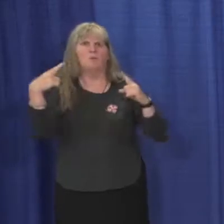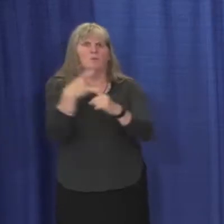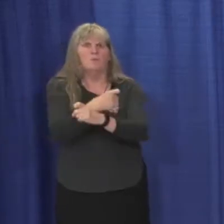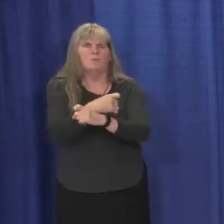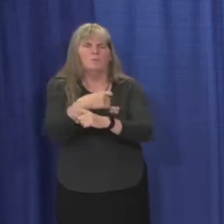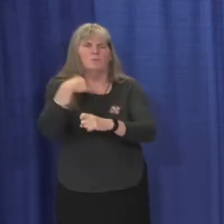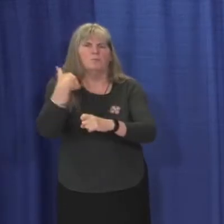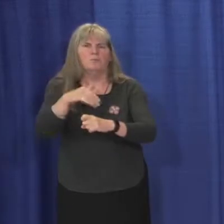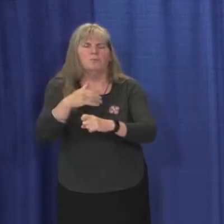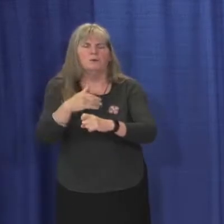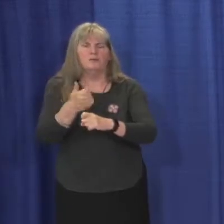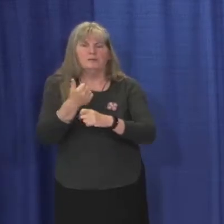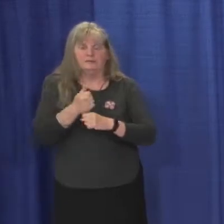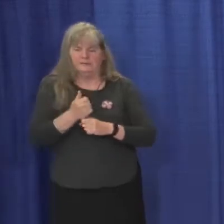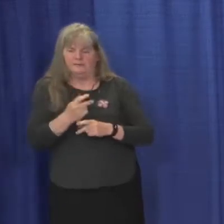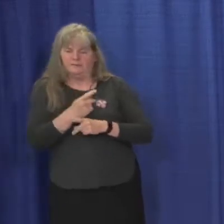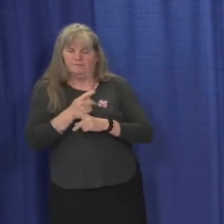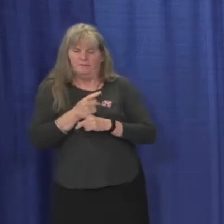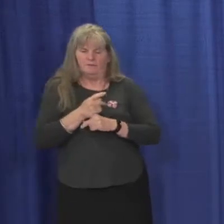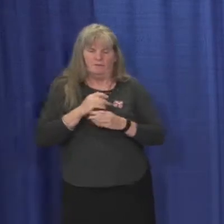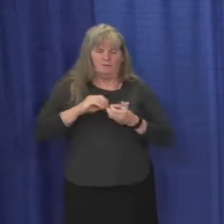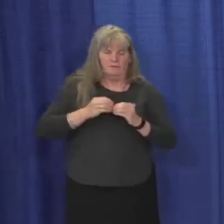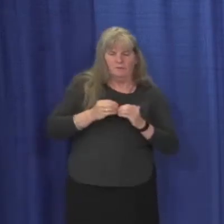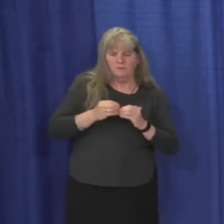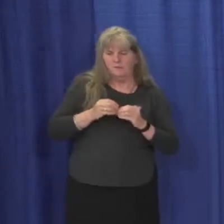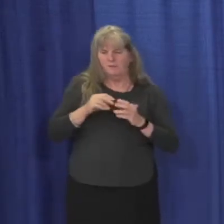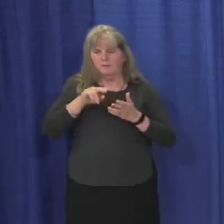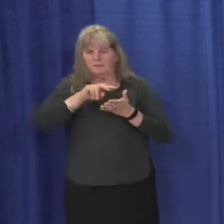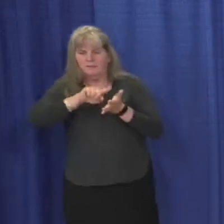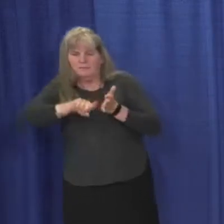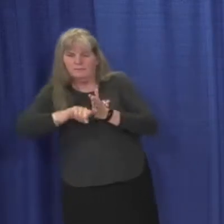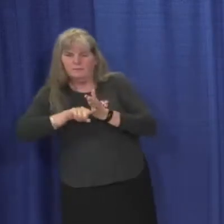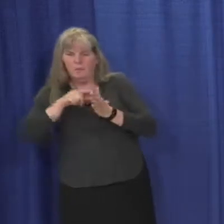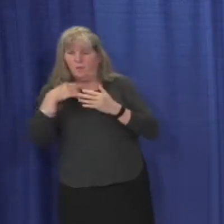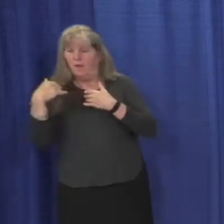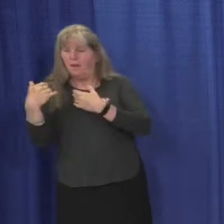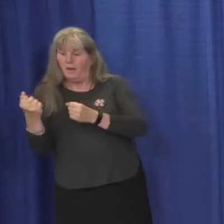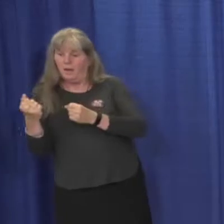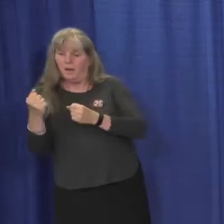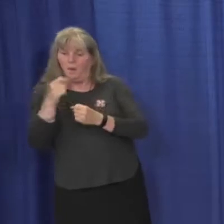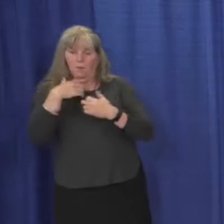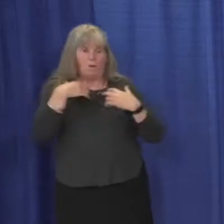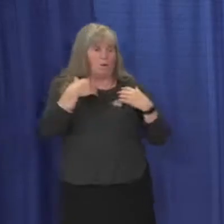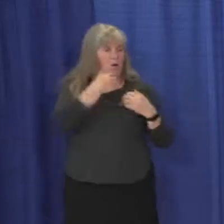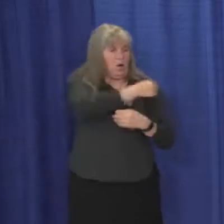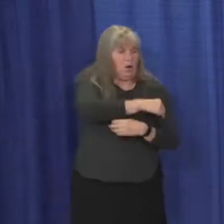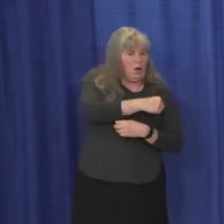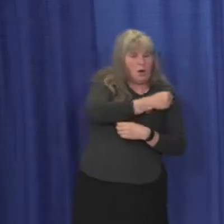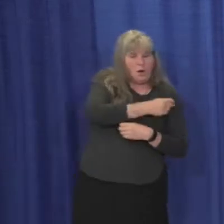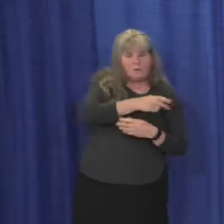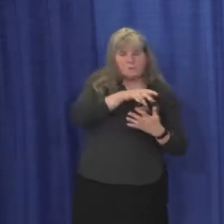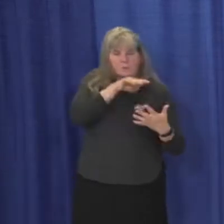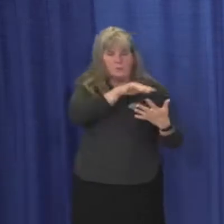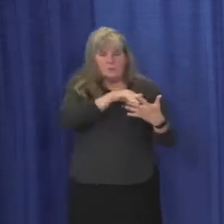more complicated endeavour and while reconciling all these case count and who is recovered and